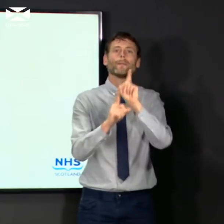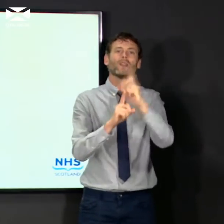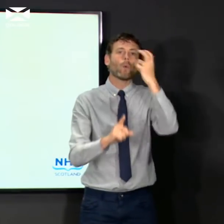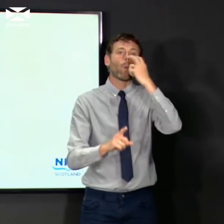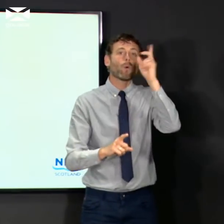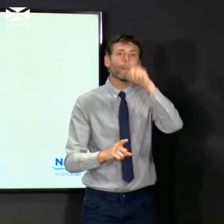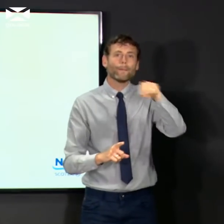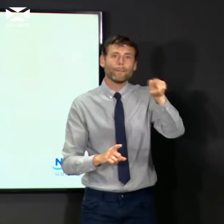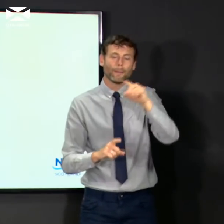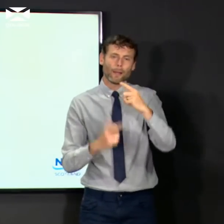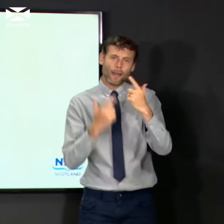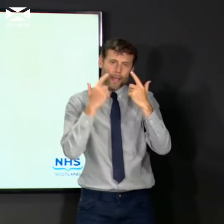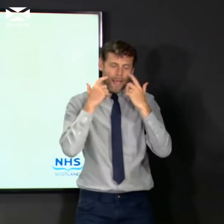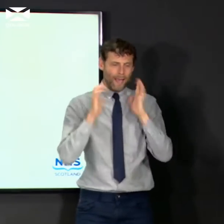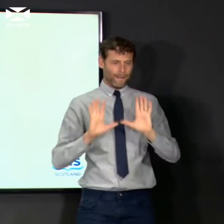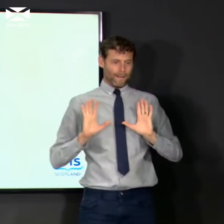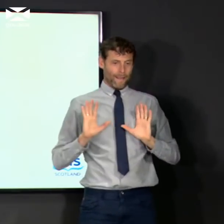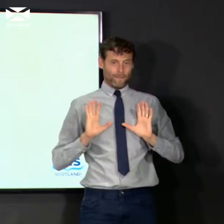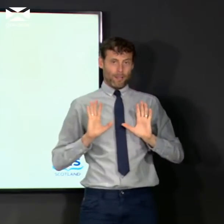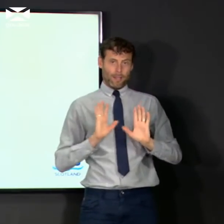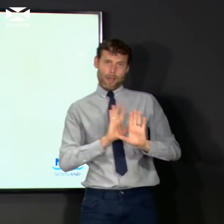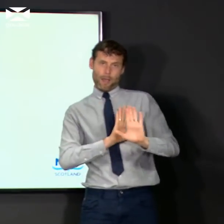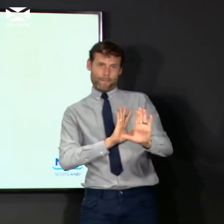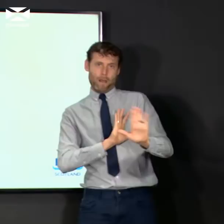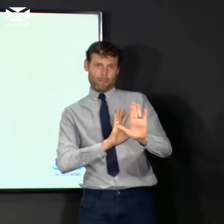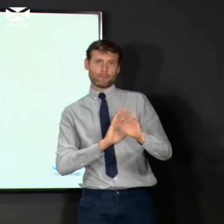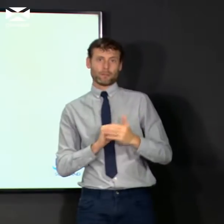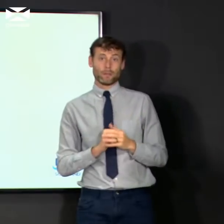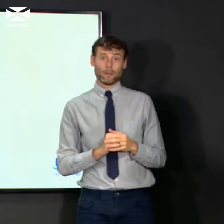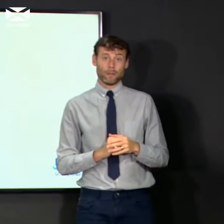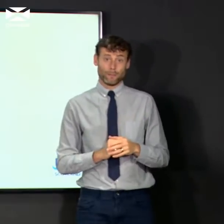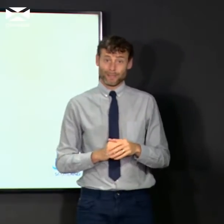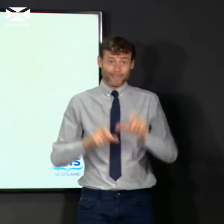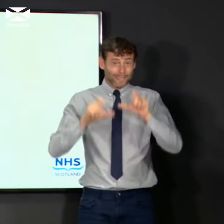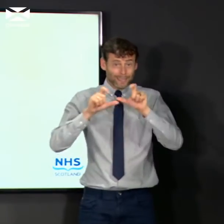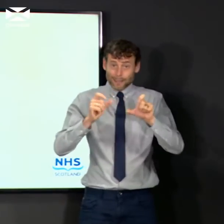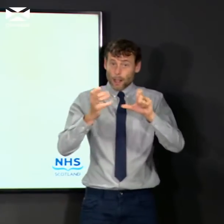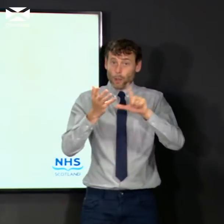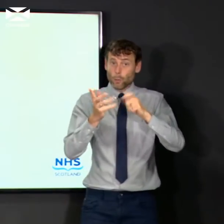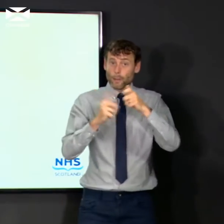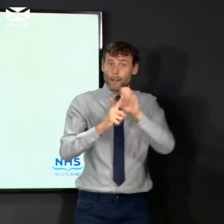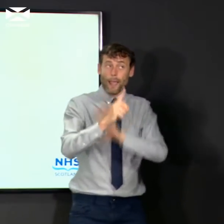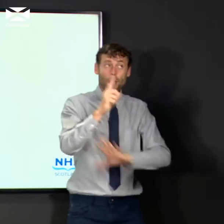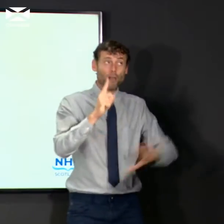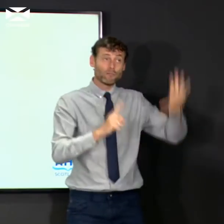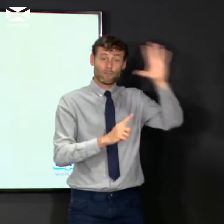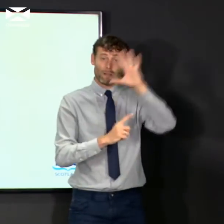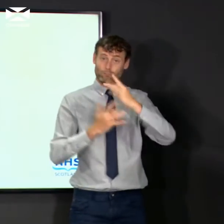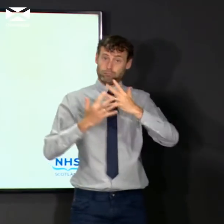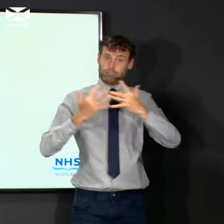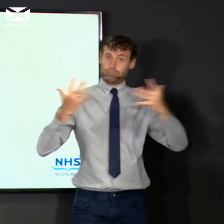is not over, there are still thousands of cases across the UK of this virus in the general